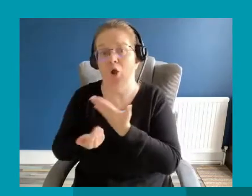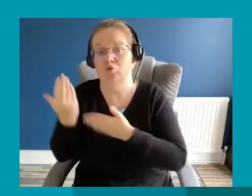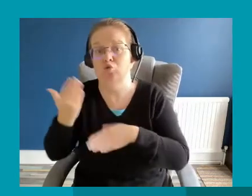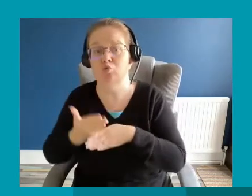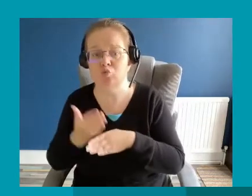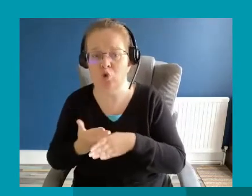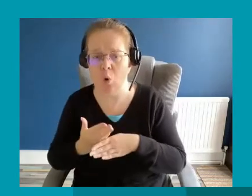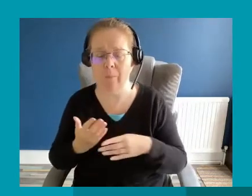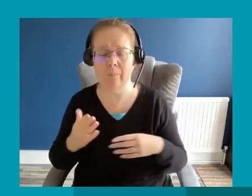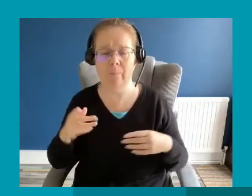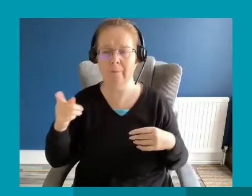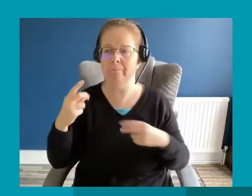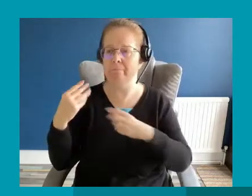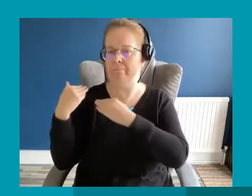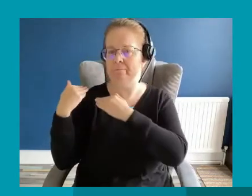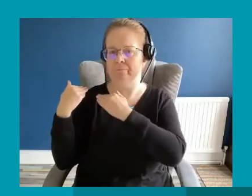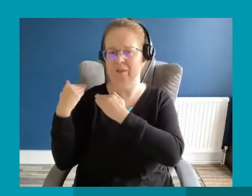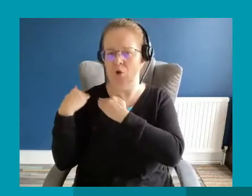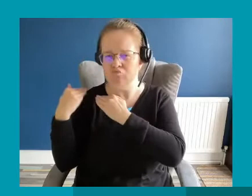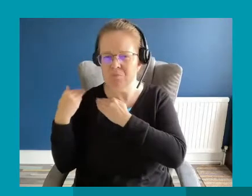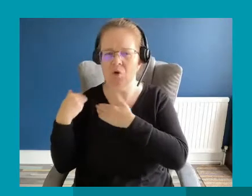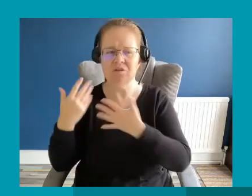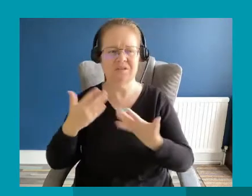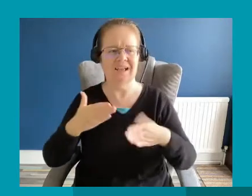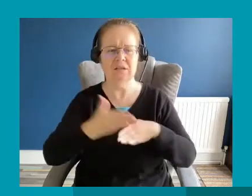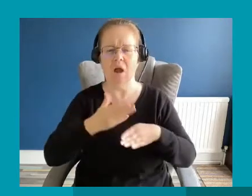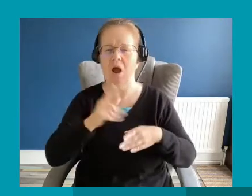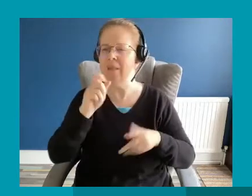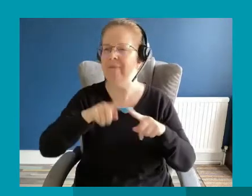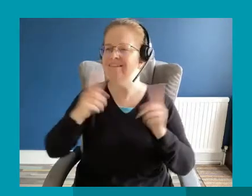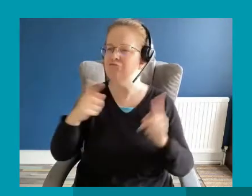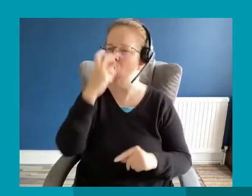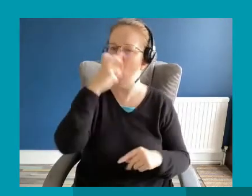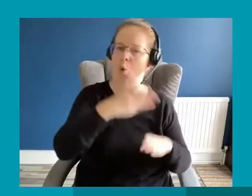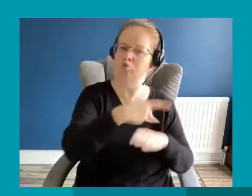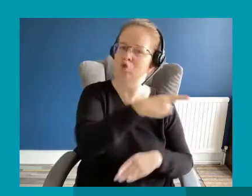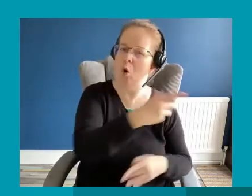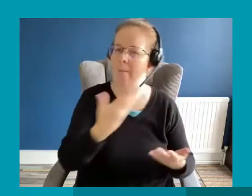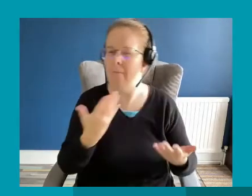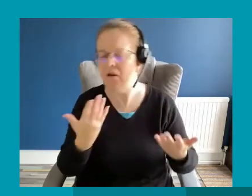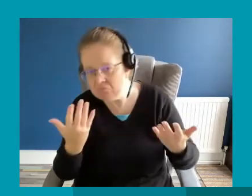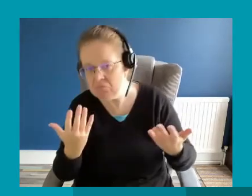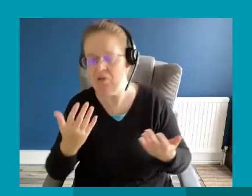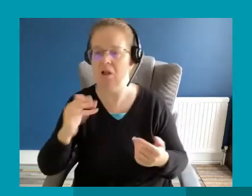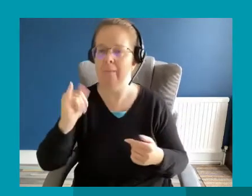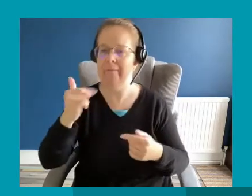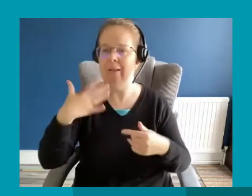Where the responsibilities in the tasks might be slightly different, it may mean some changes,